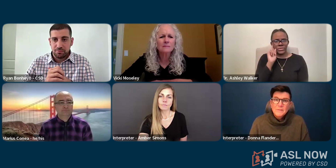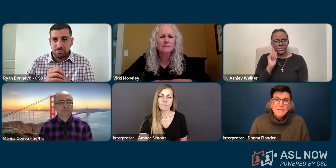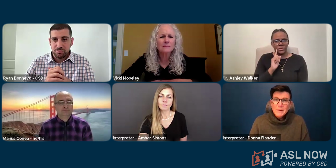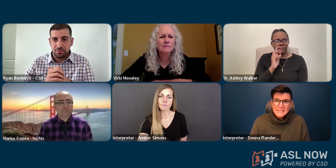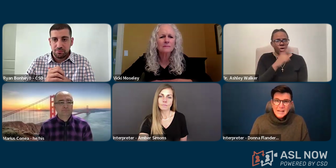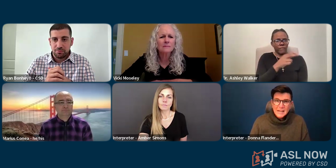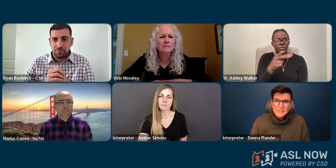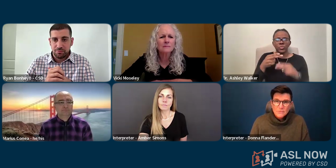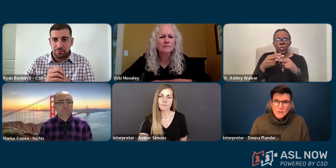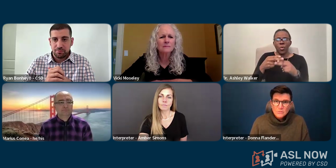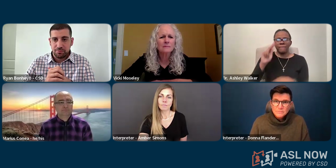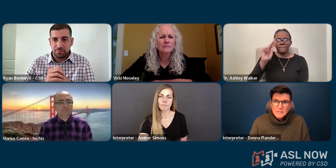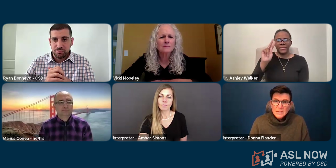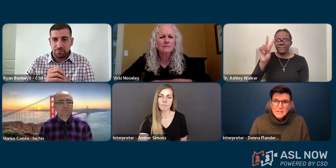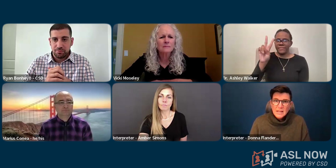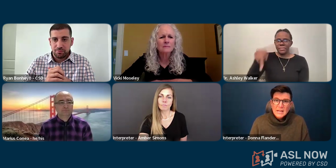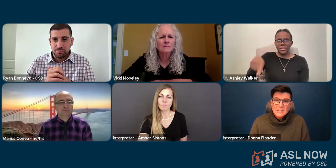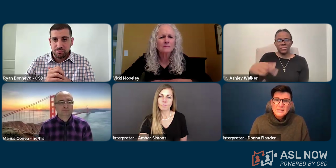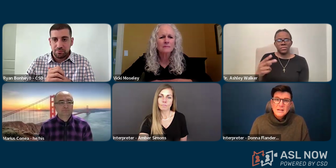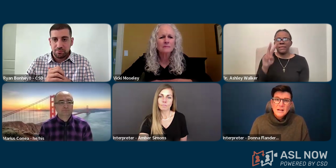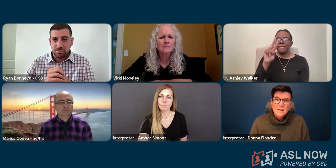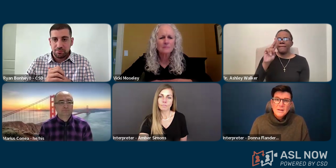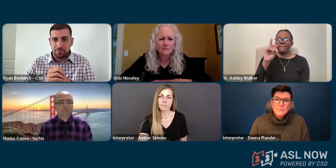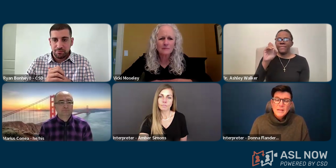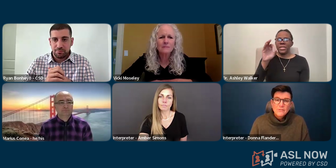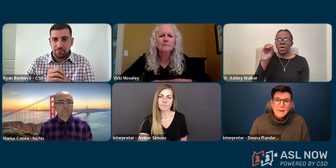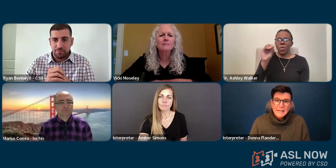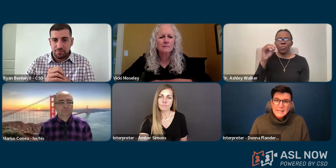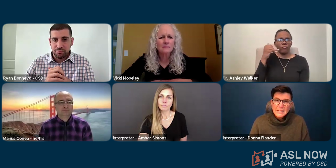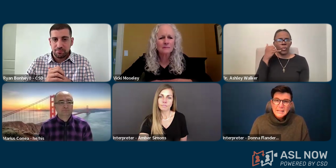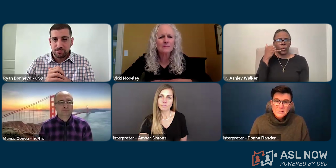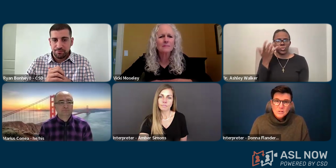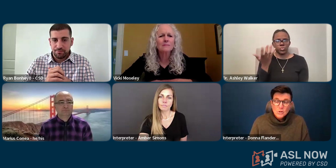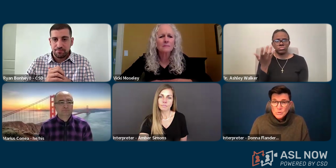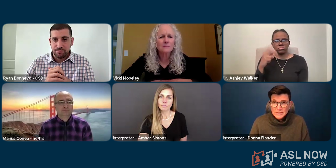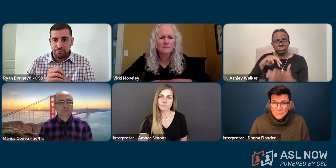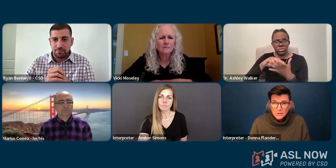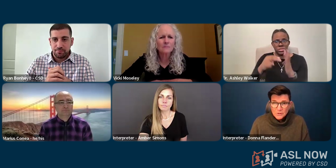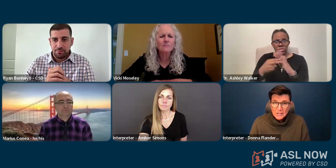Everybody's got a cell phone and everybody can who is deaf